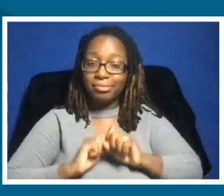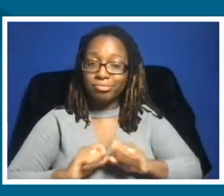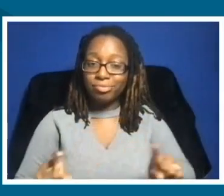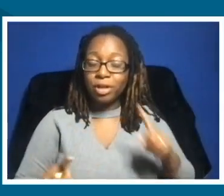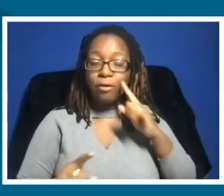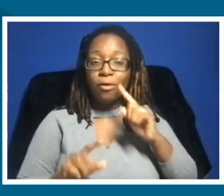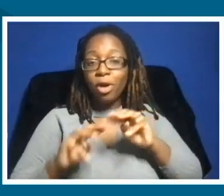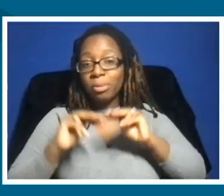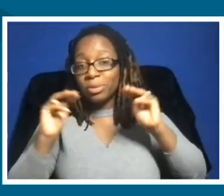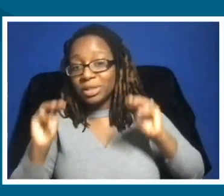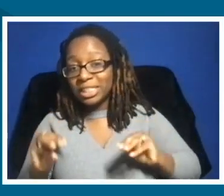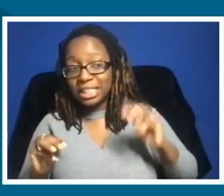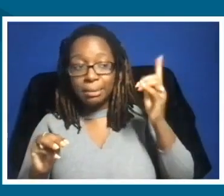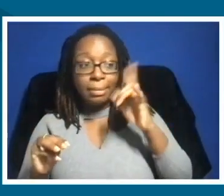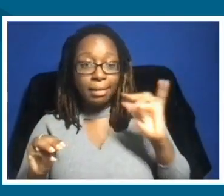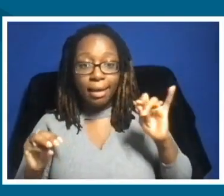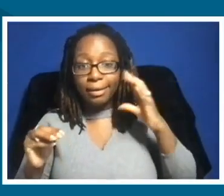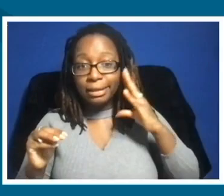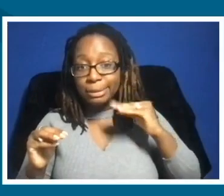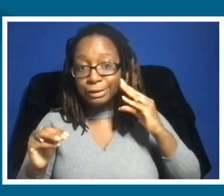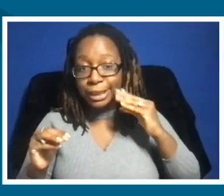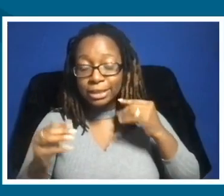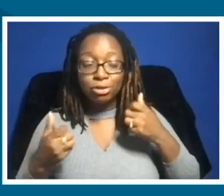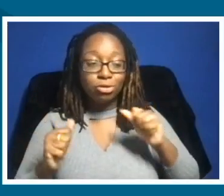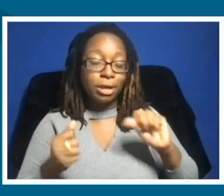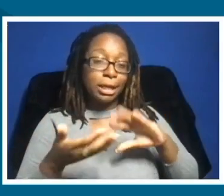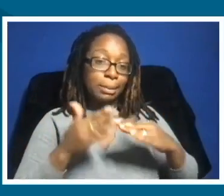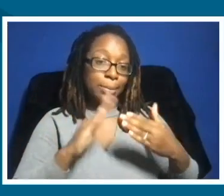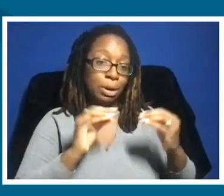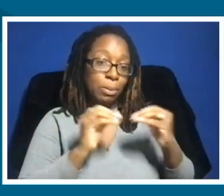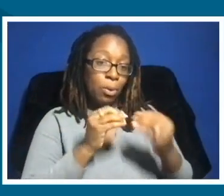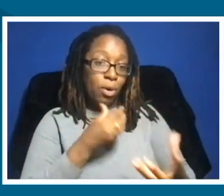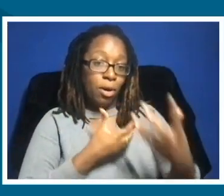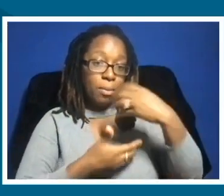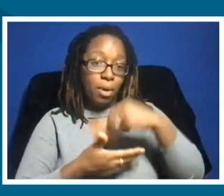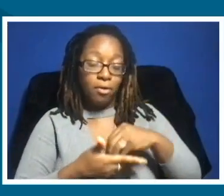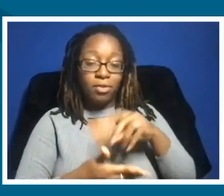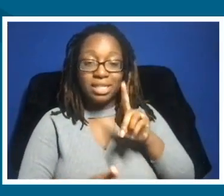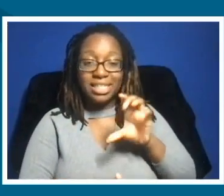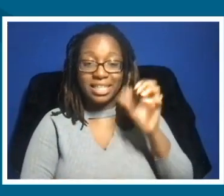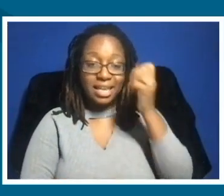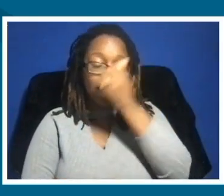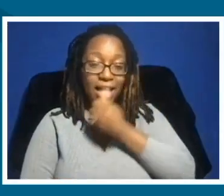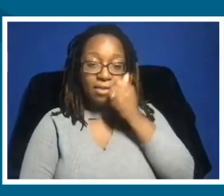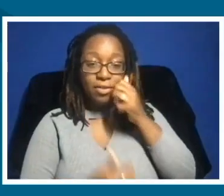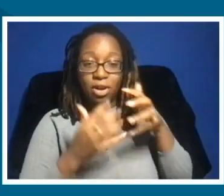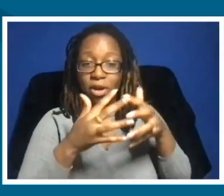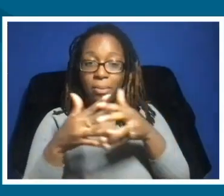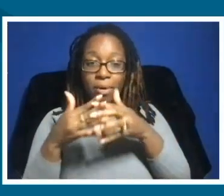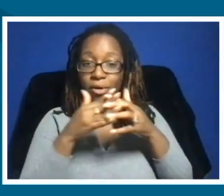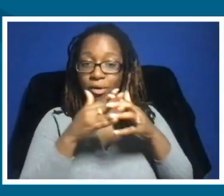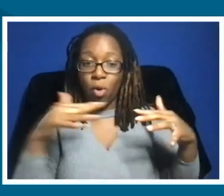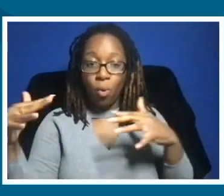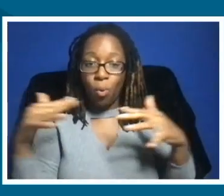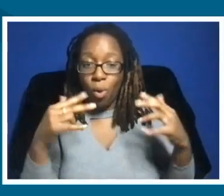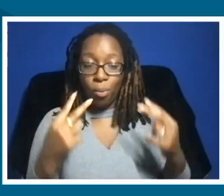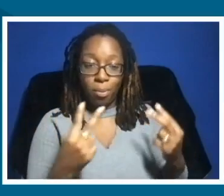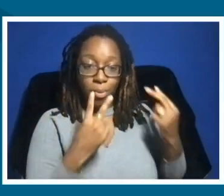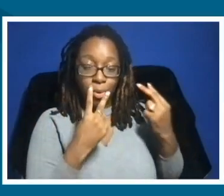experiences to engage their community at dc's african-american civil war memorial